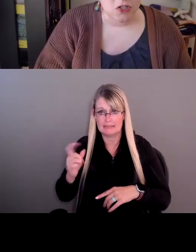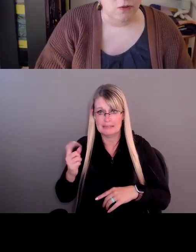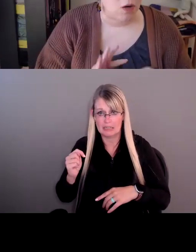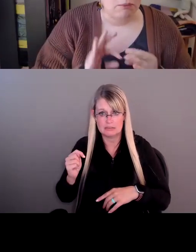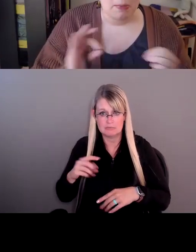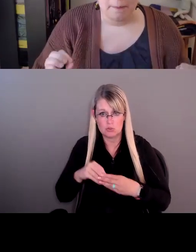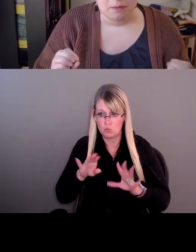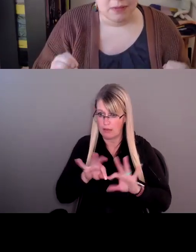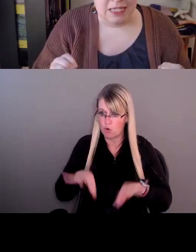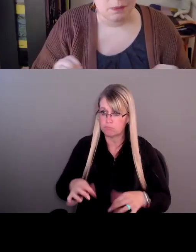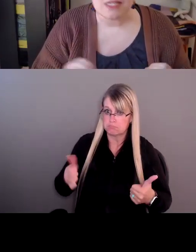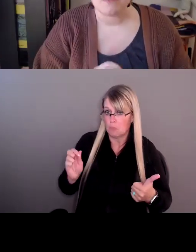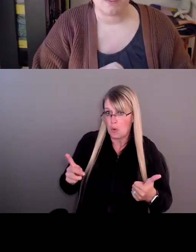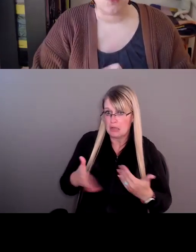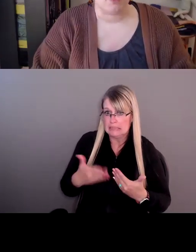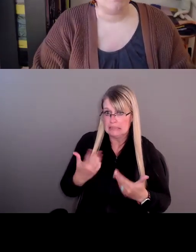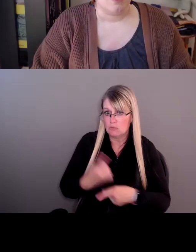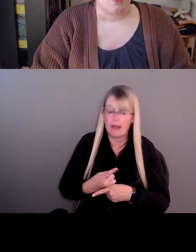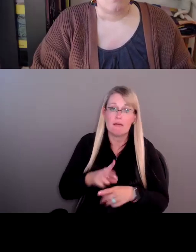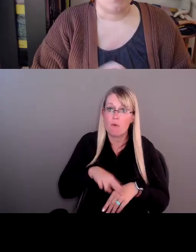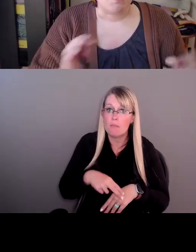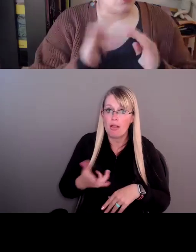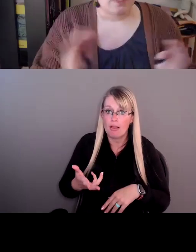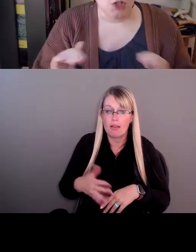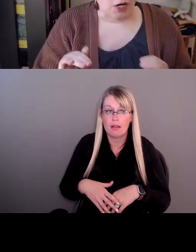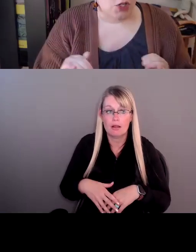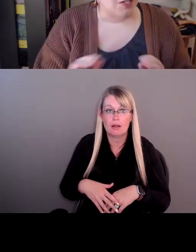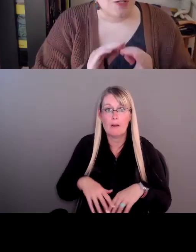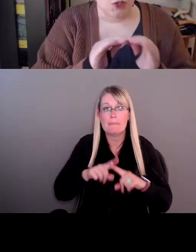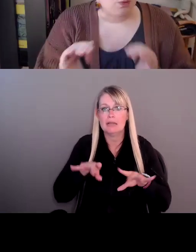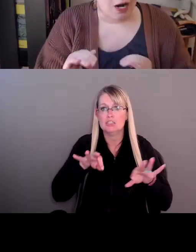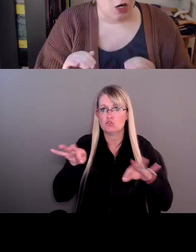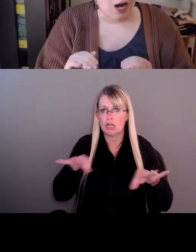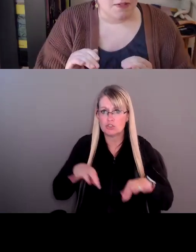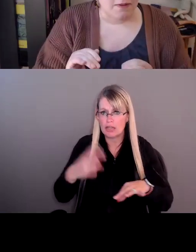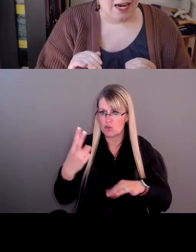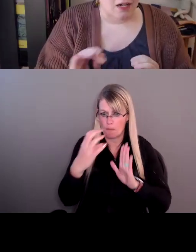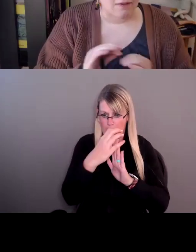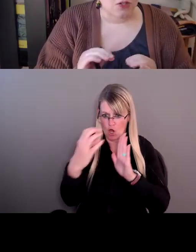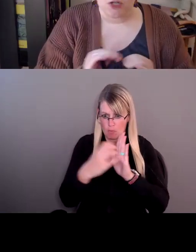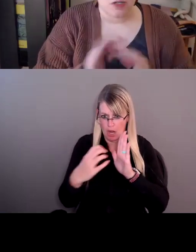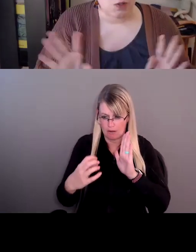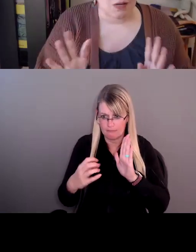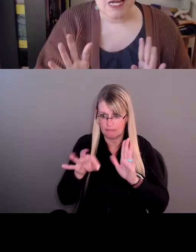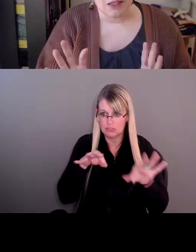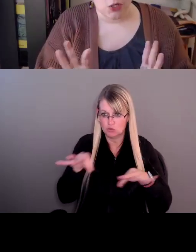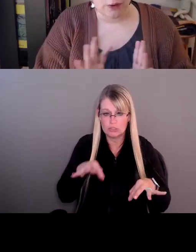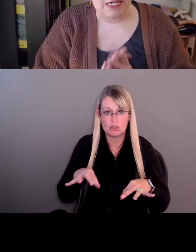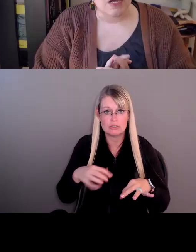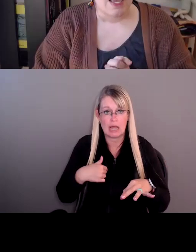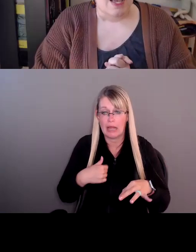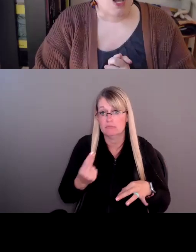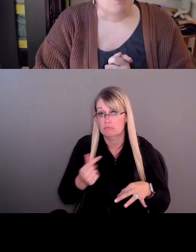the form. Easy peasy, very normal. There's a bunch of instructions. Which I immediately don't read,